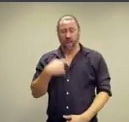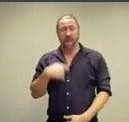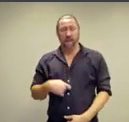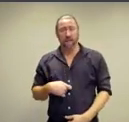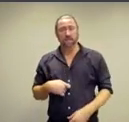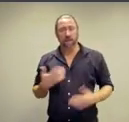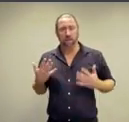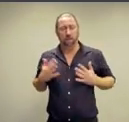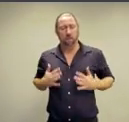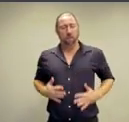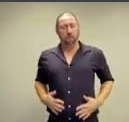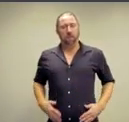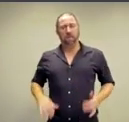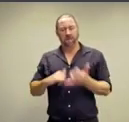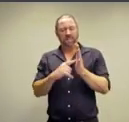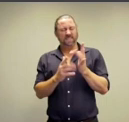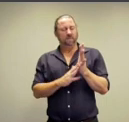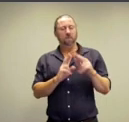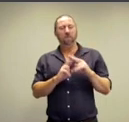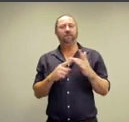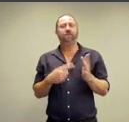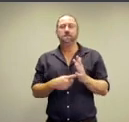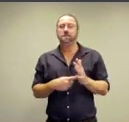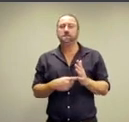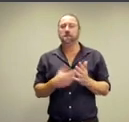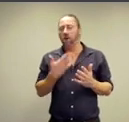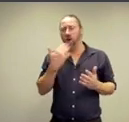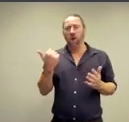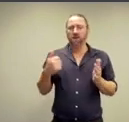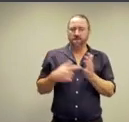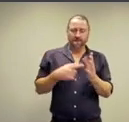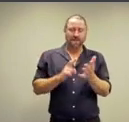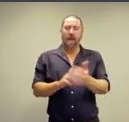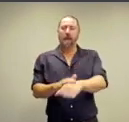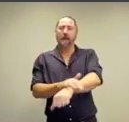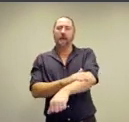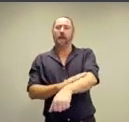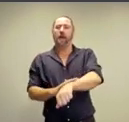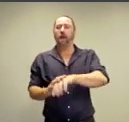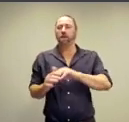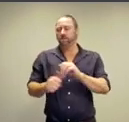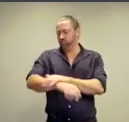it's really about molding to the body and that aesthetic of what that richly tanned